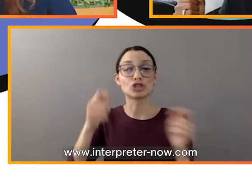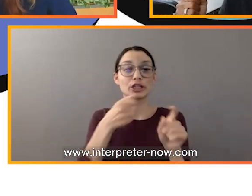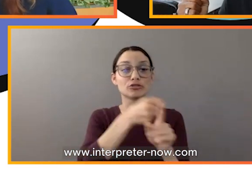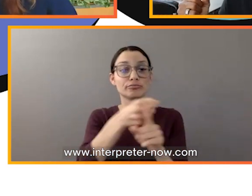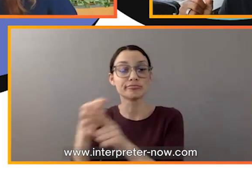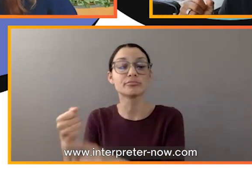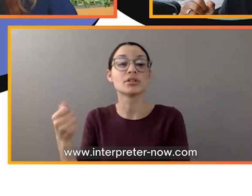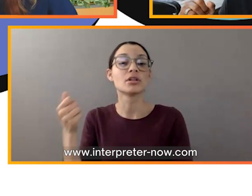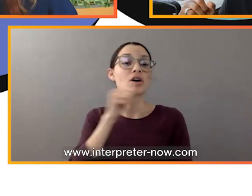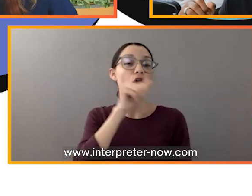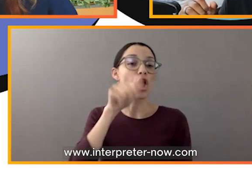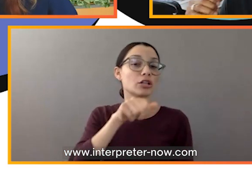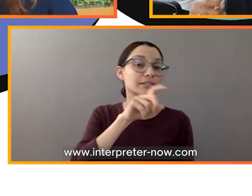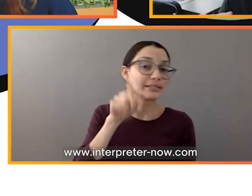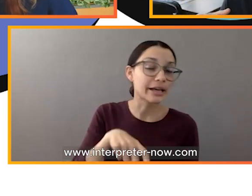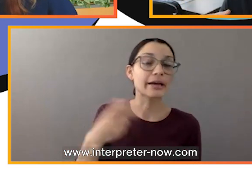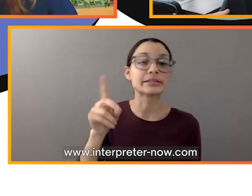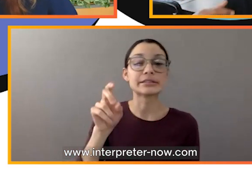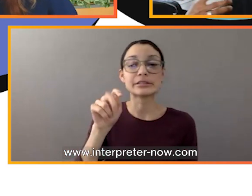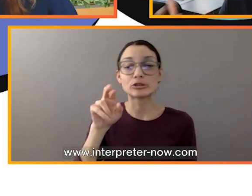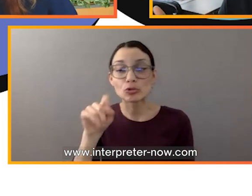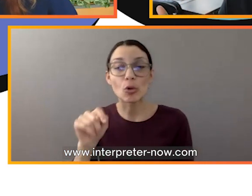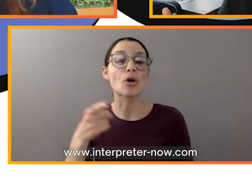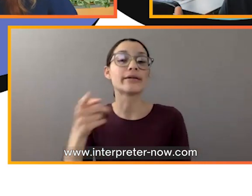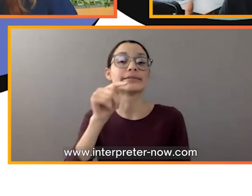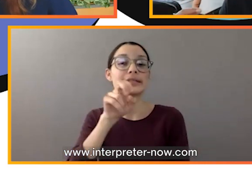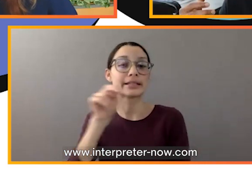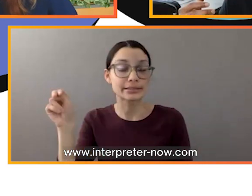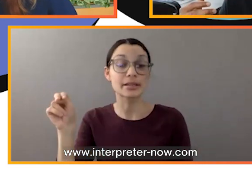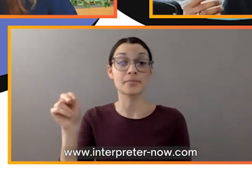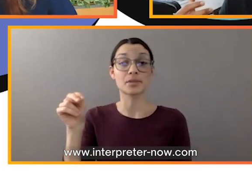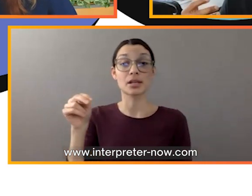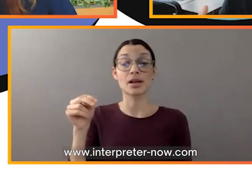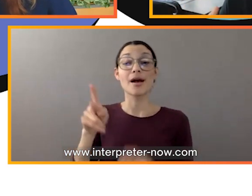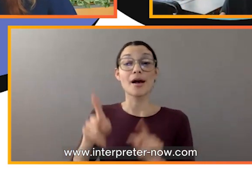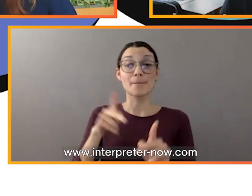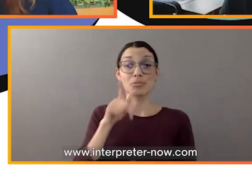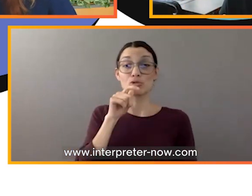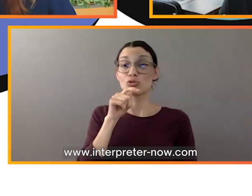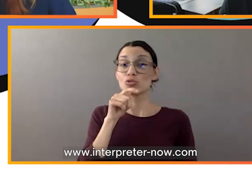Nashville, Tennessee. The voices of the underrepresented people were not being heard.